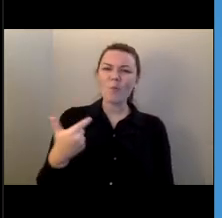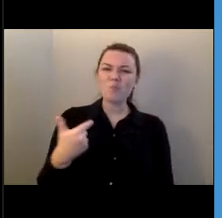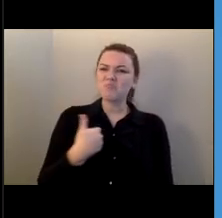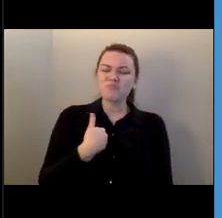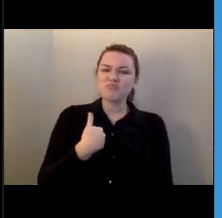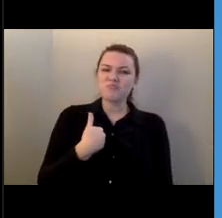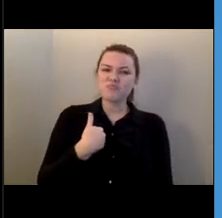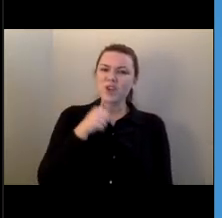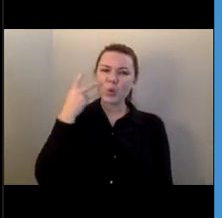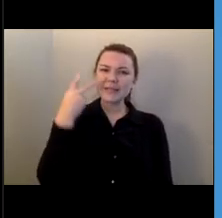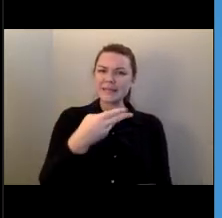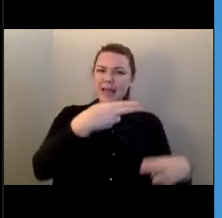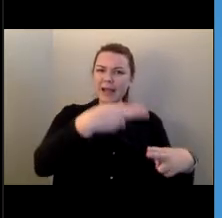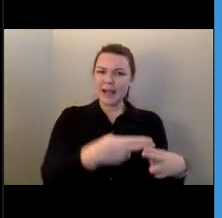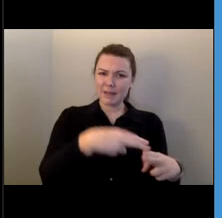that it had a specific name.